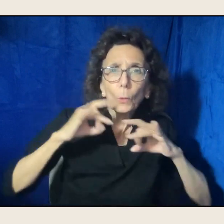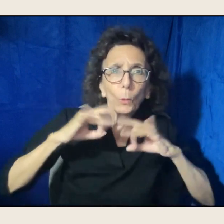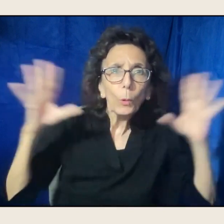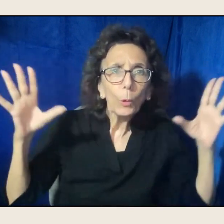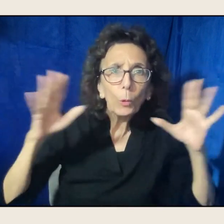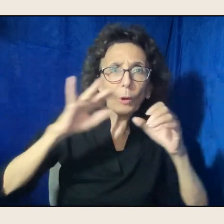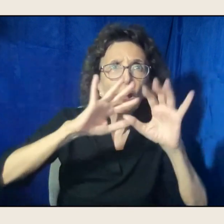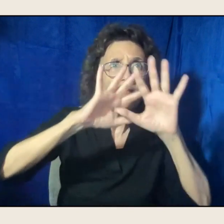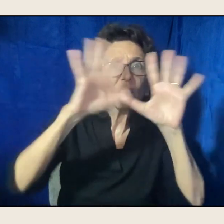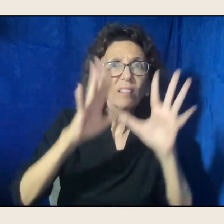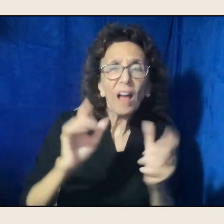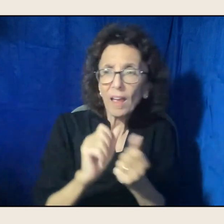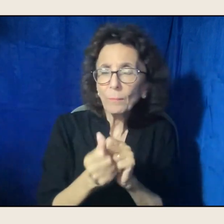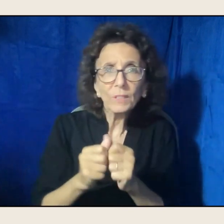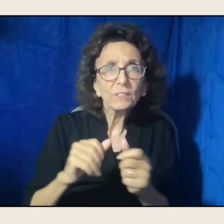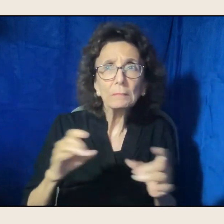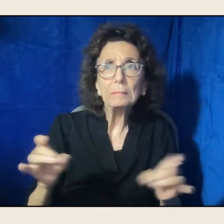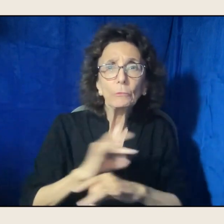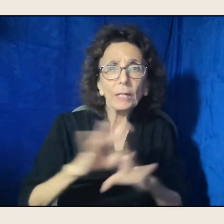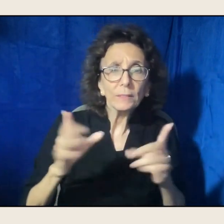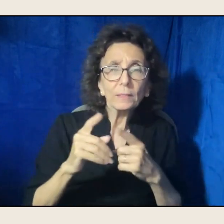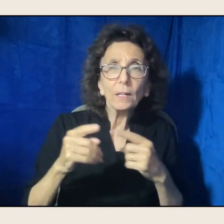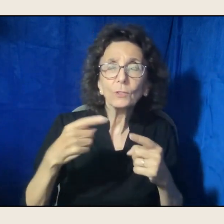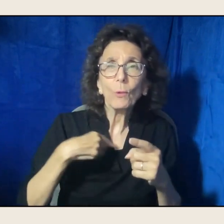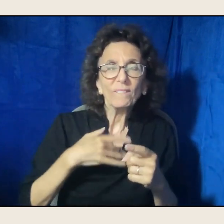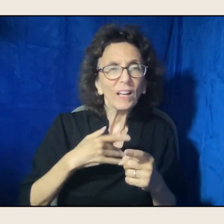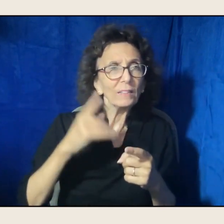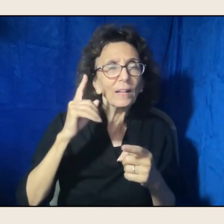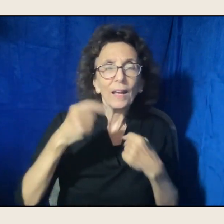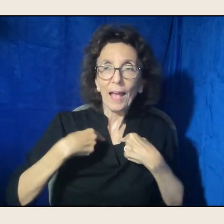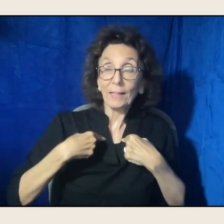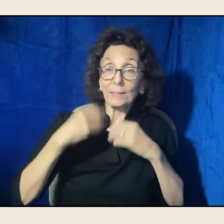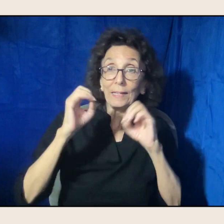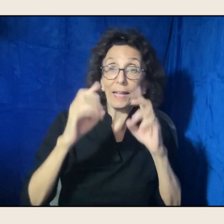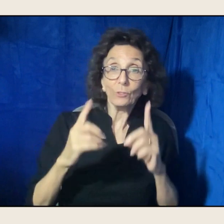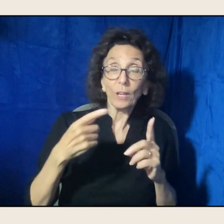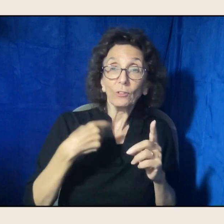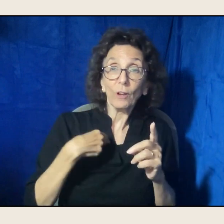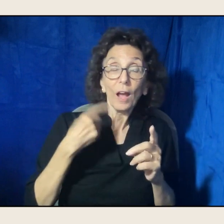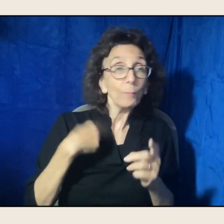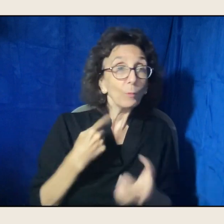to make a space in my classroom as an educator, in the privileged position of being an educator